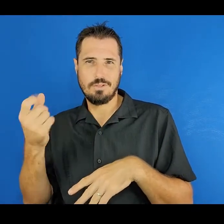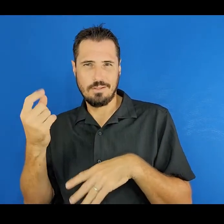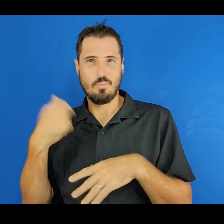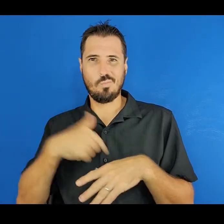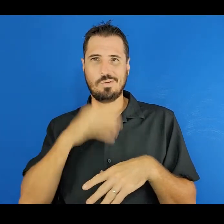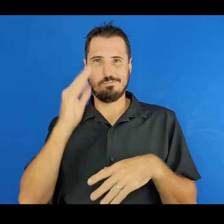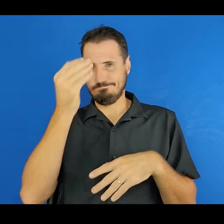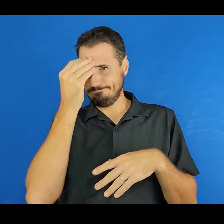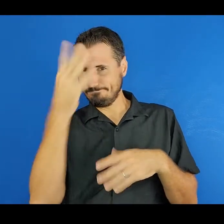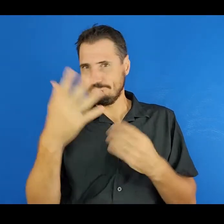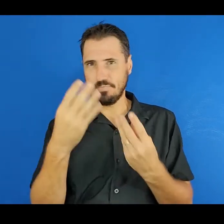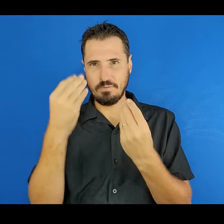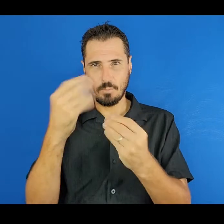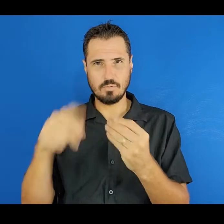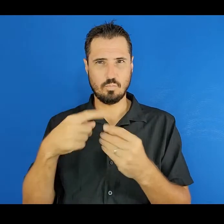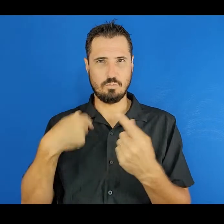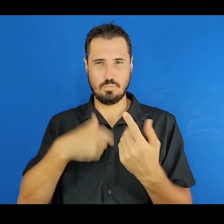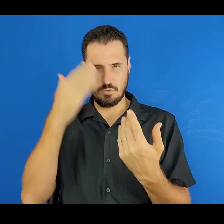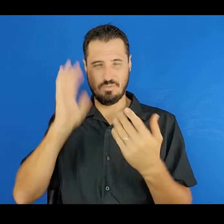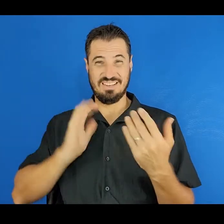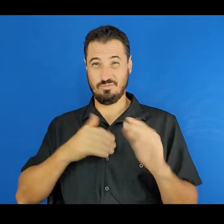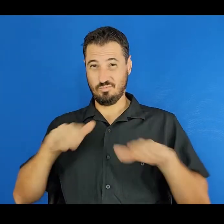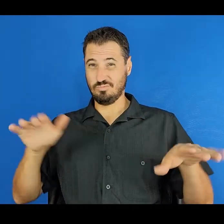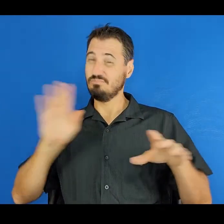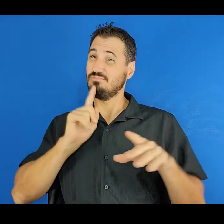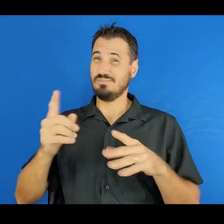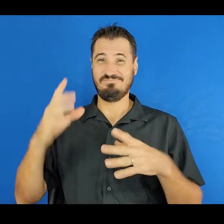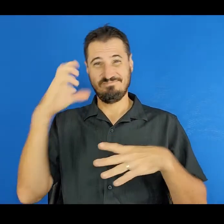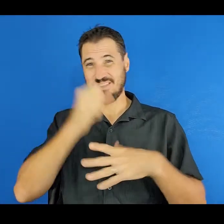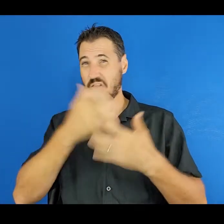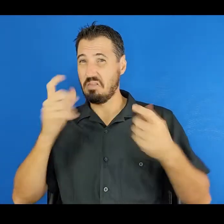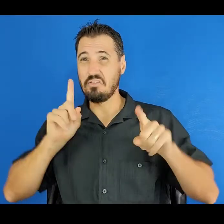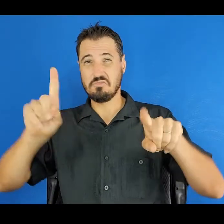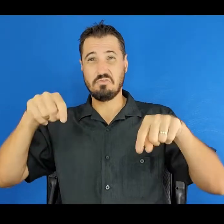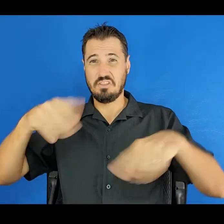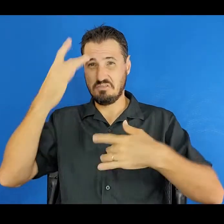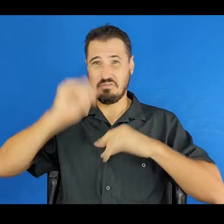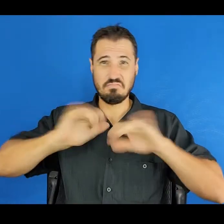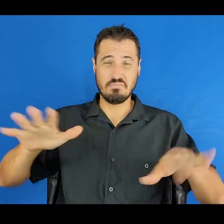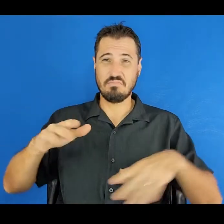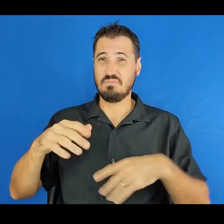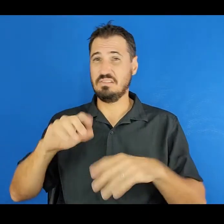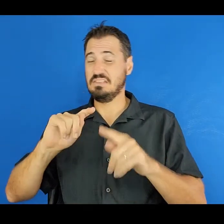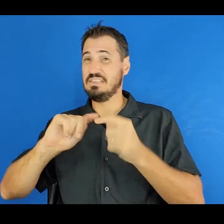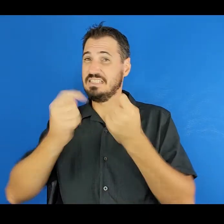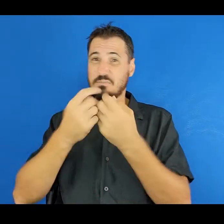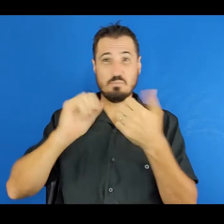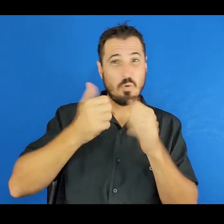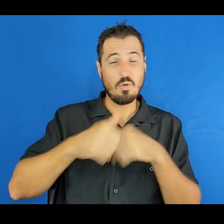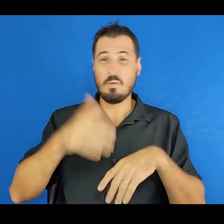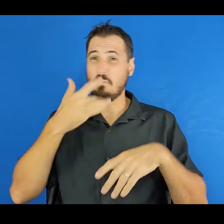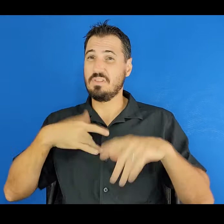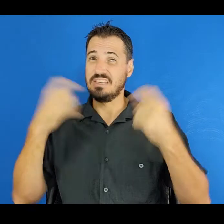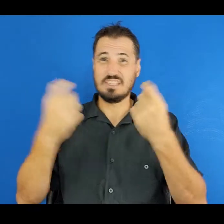Our keiki have missed so much during this pandemic – team sports, birthday celebrations, get-togethers and family trips.